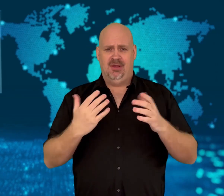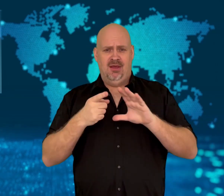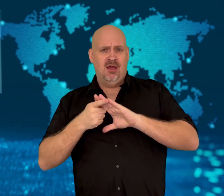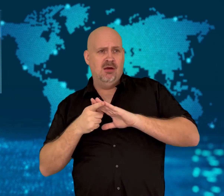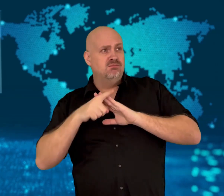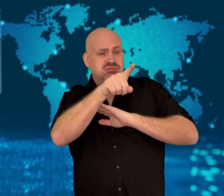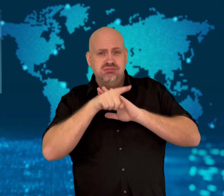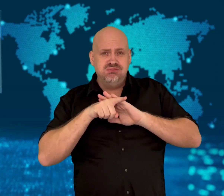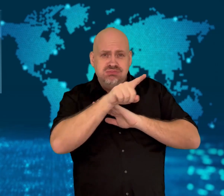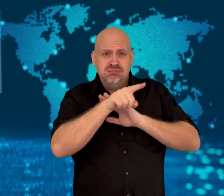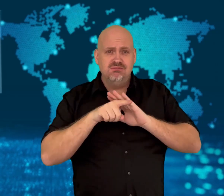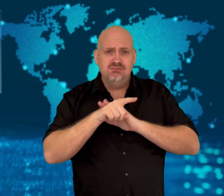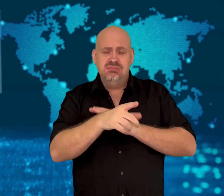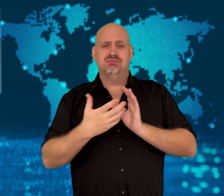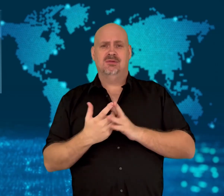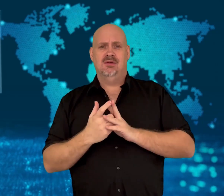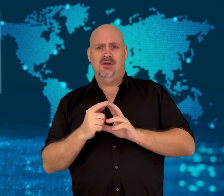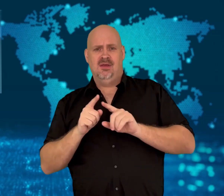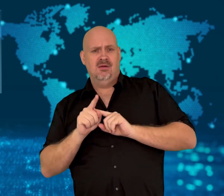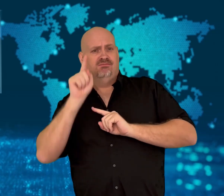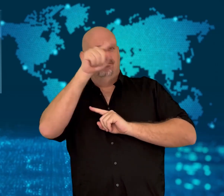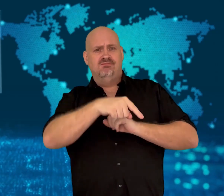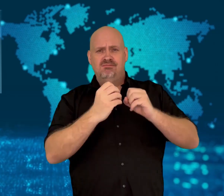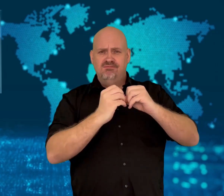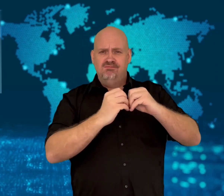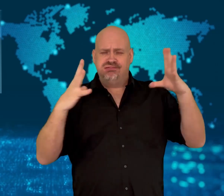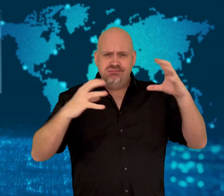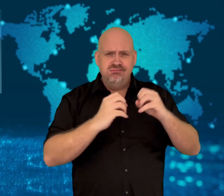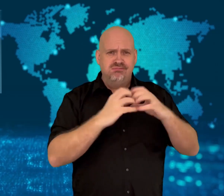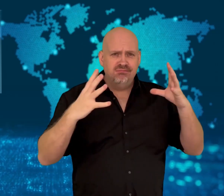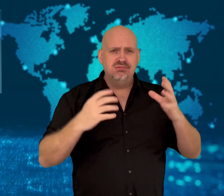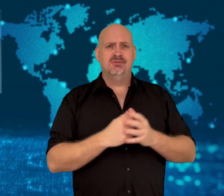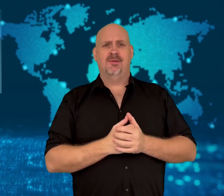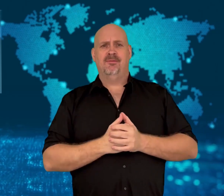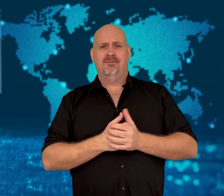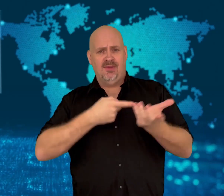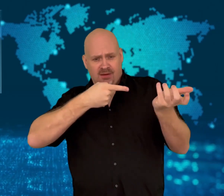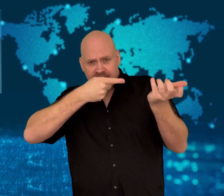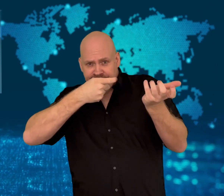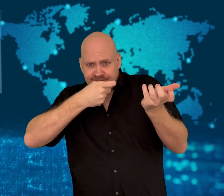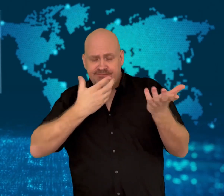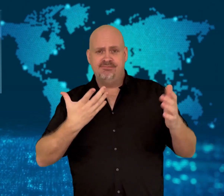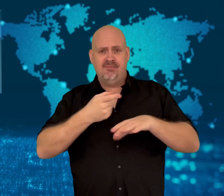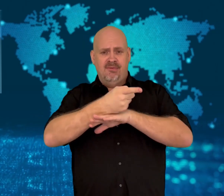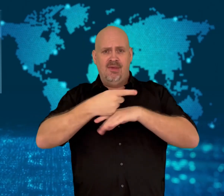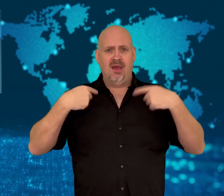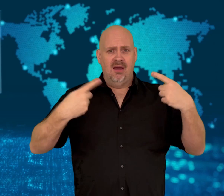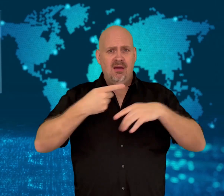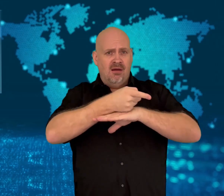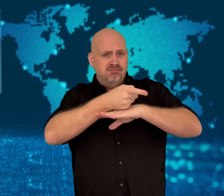The country has already supplied a number of missiles, grenade launchers,